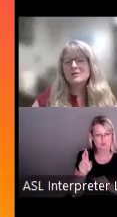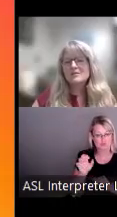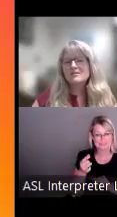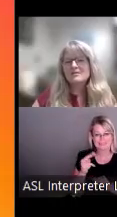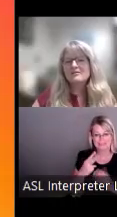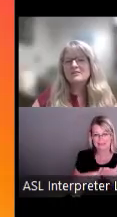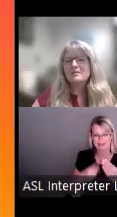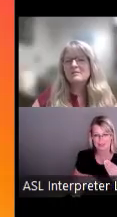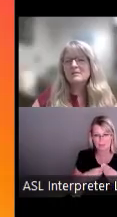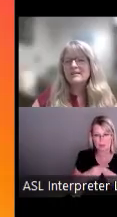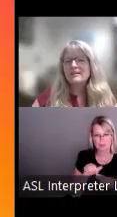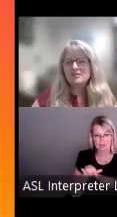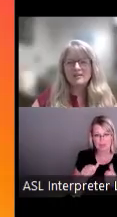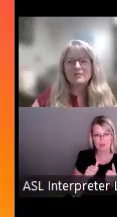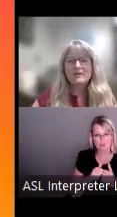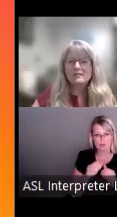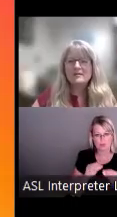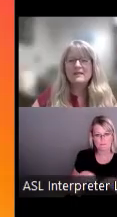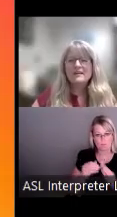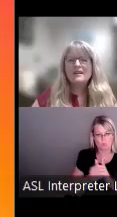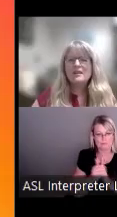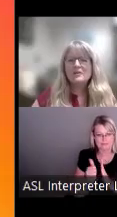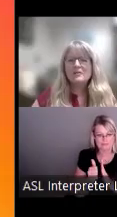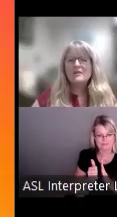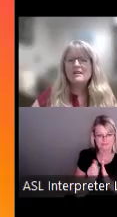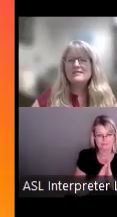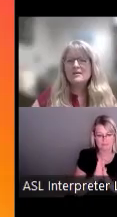motor skill development back in January, but you know, kids